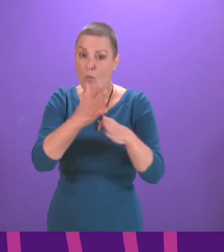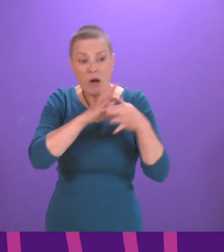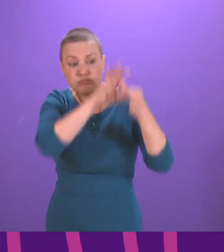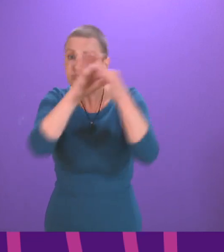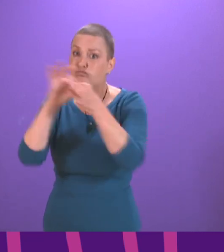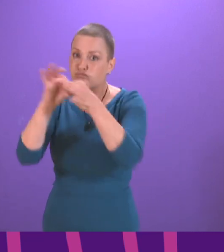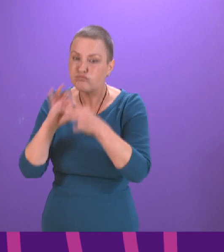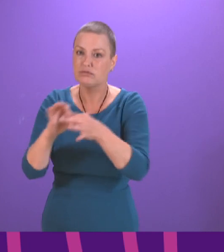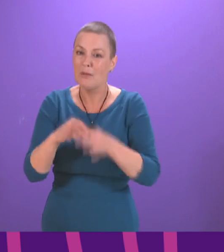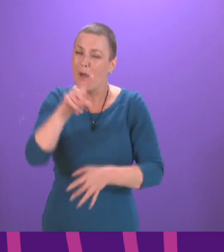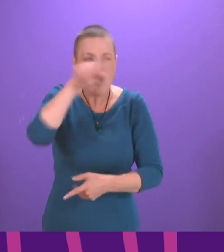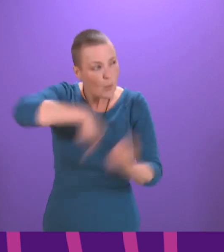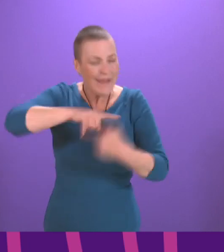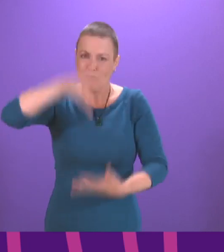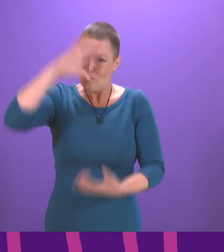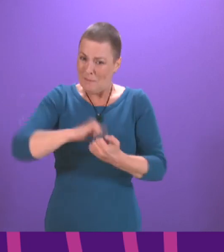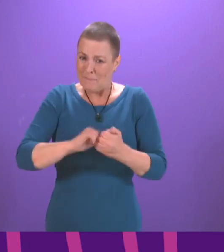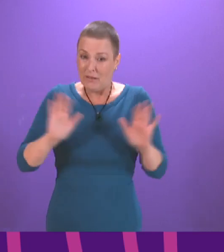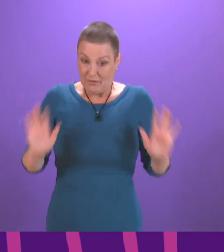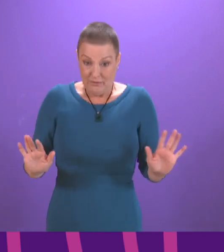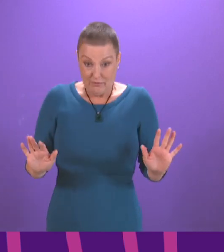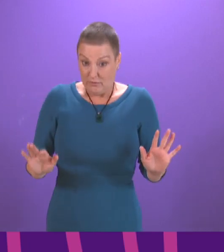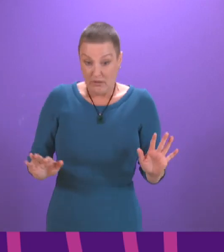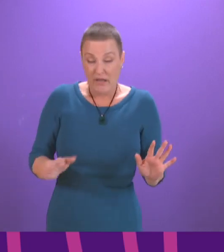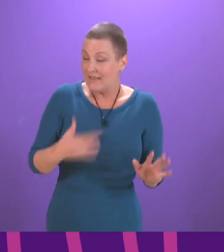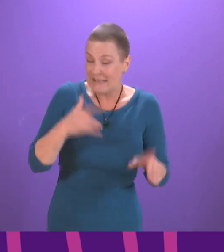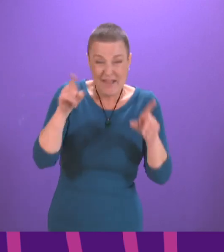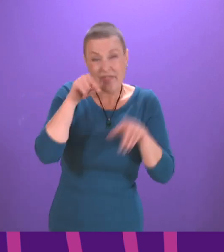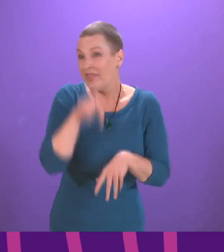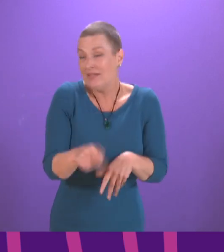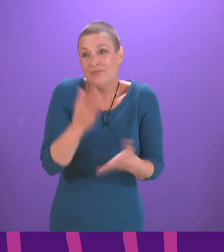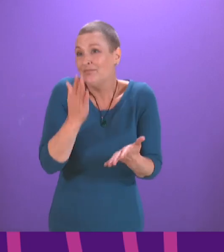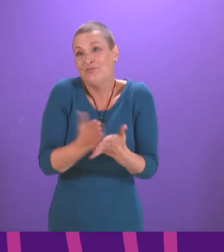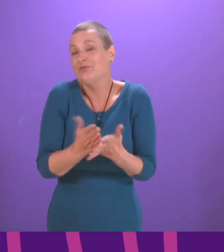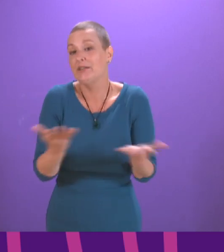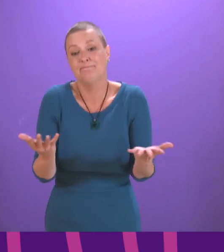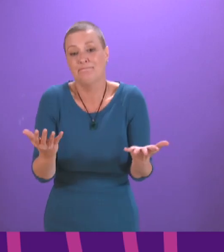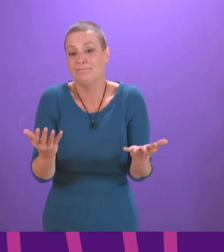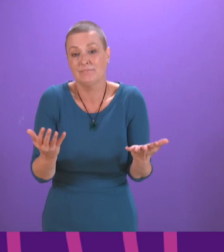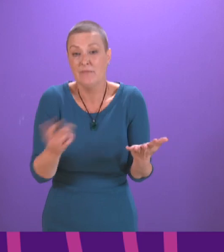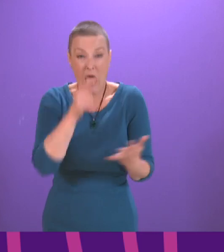A point that is relevant to the previous question and to this one is that we all have to remember